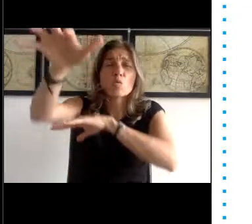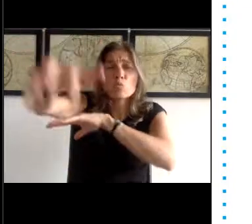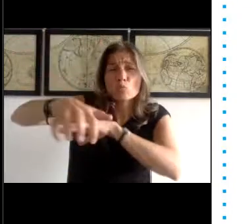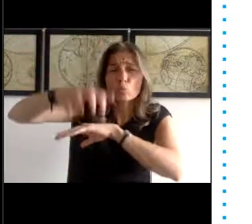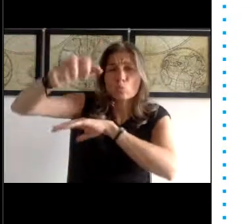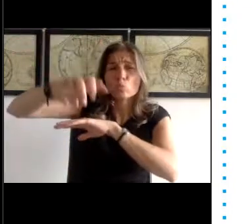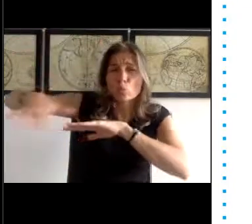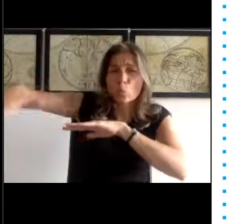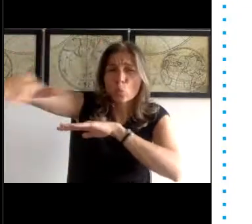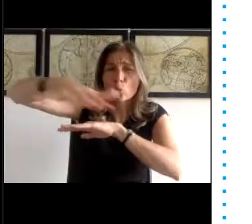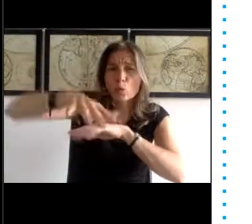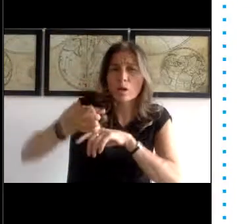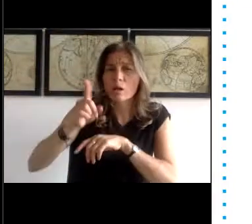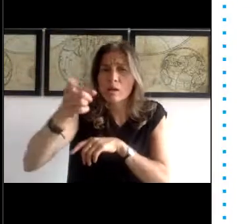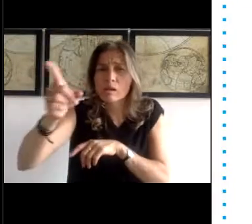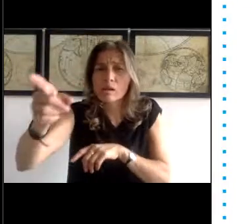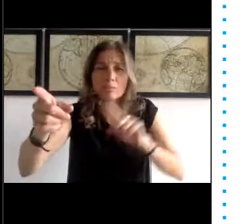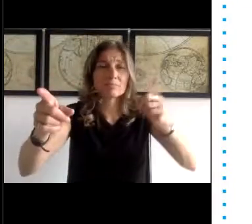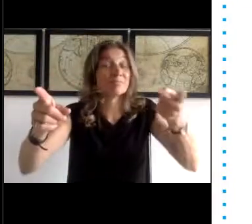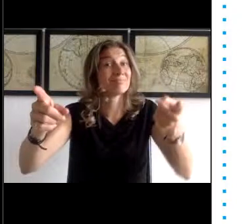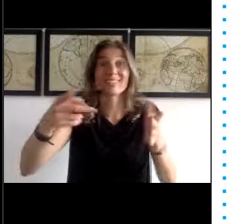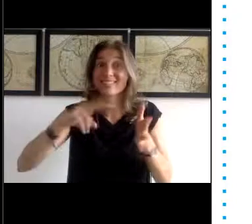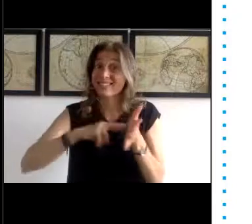that can be useful for Marta from the Commission.